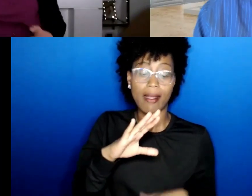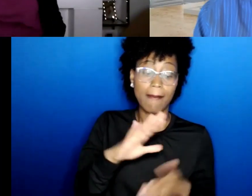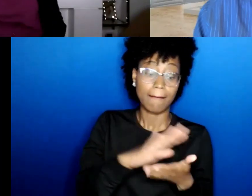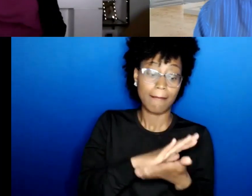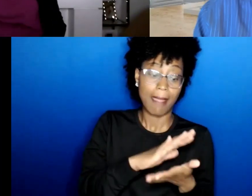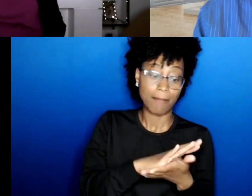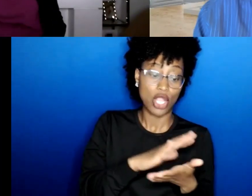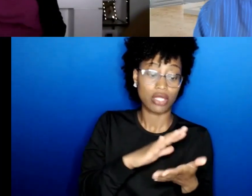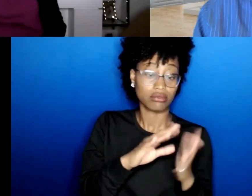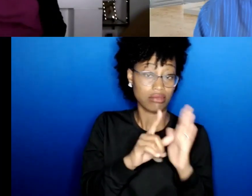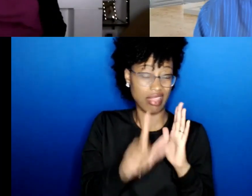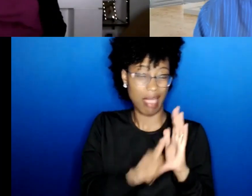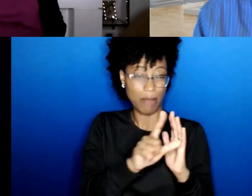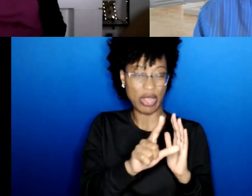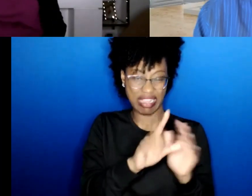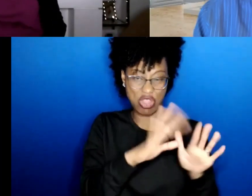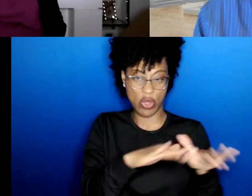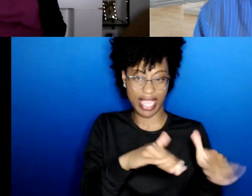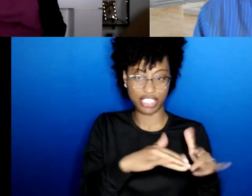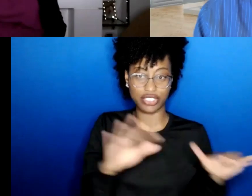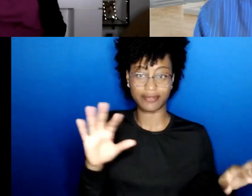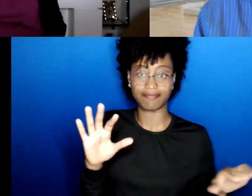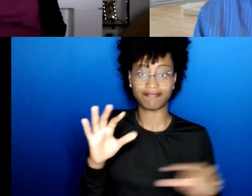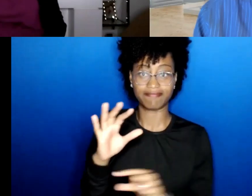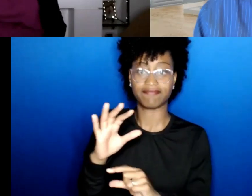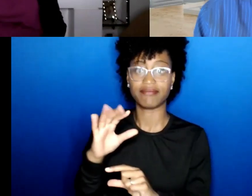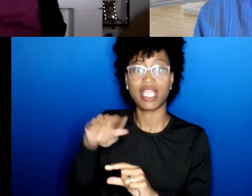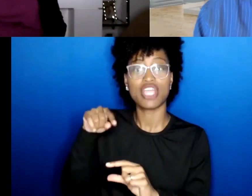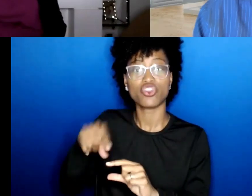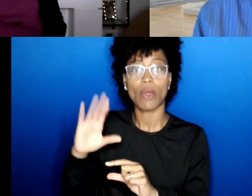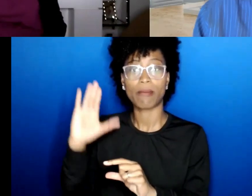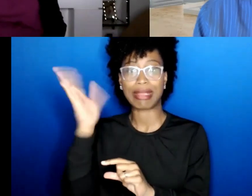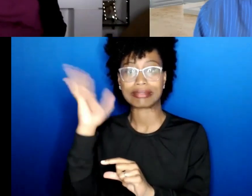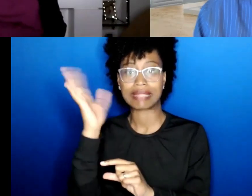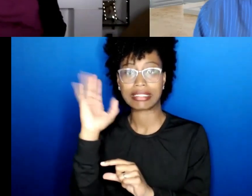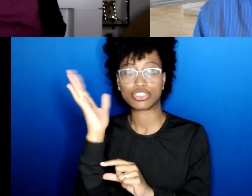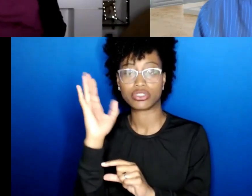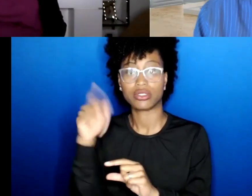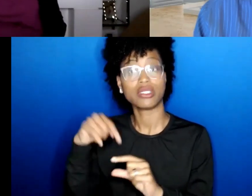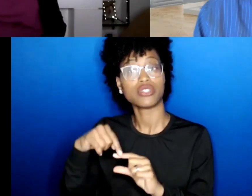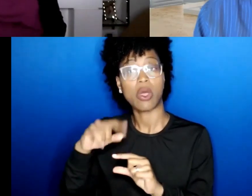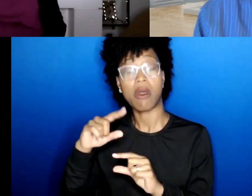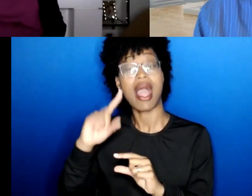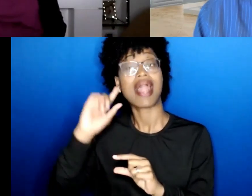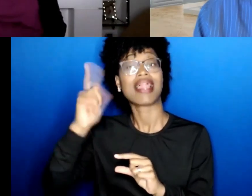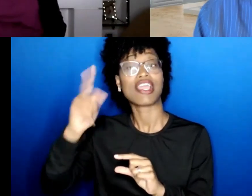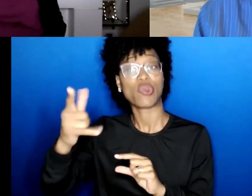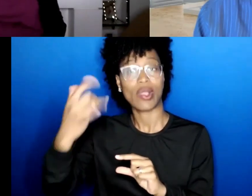publication, you can go back into the repository and link the final presentation.